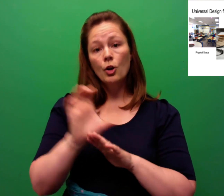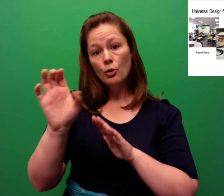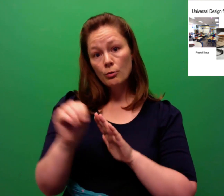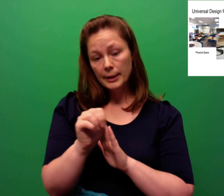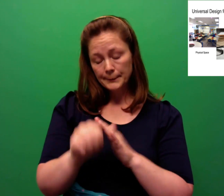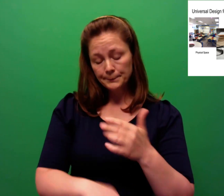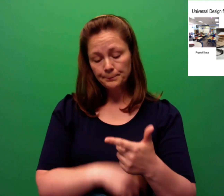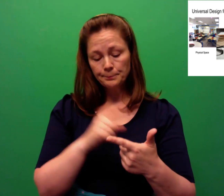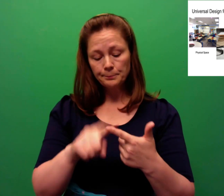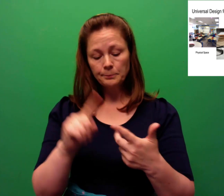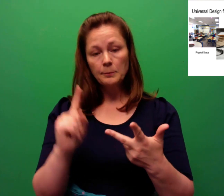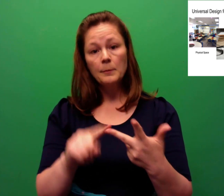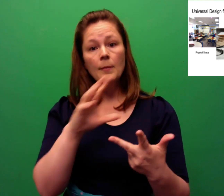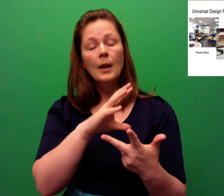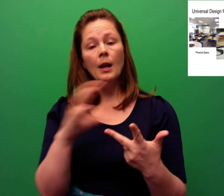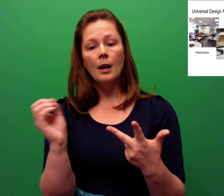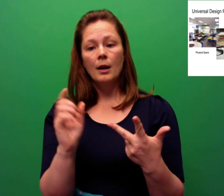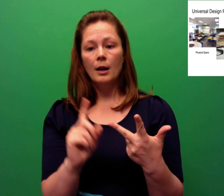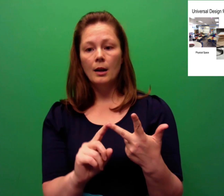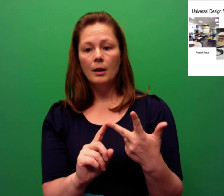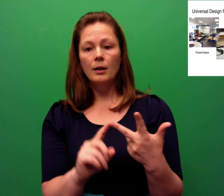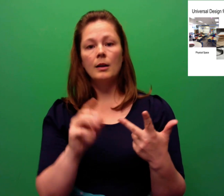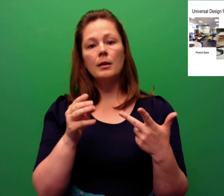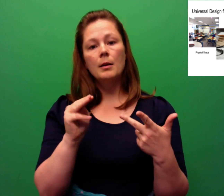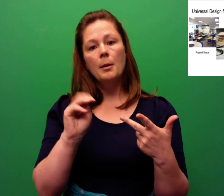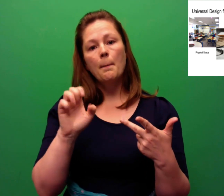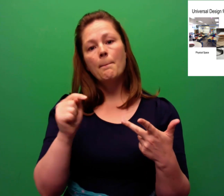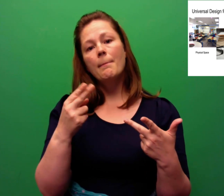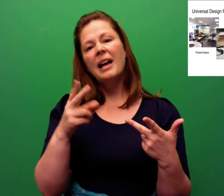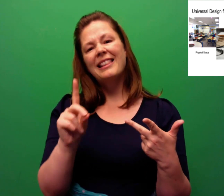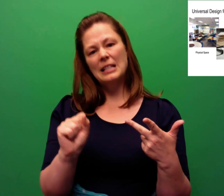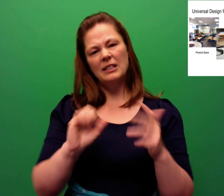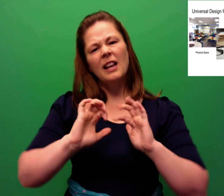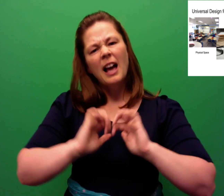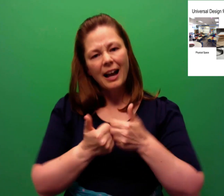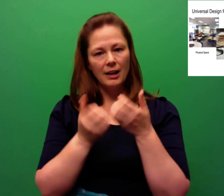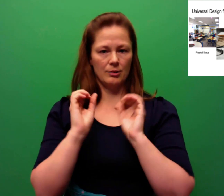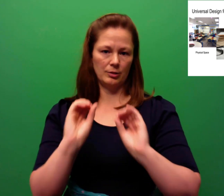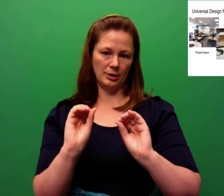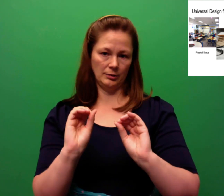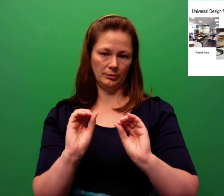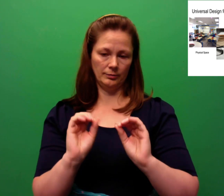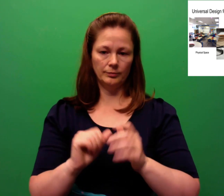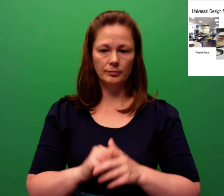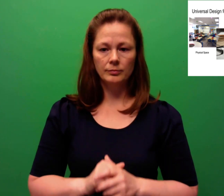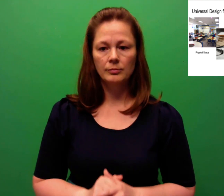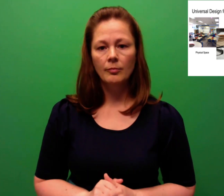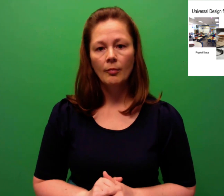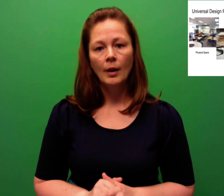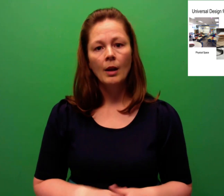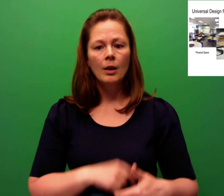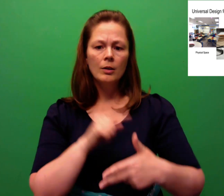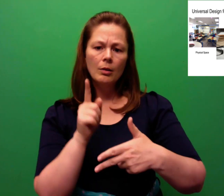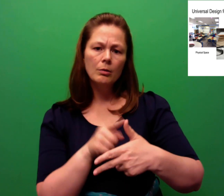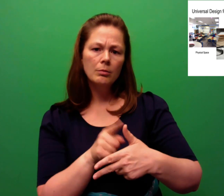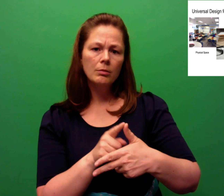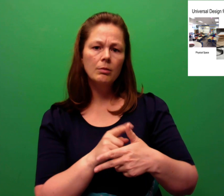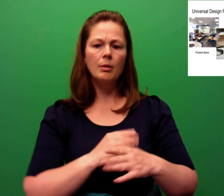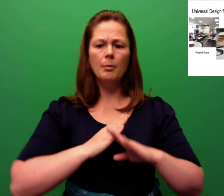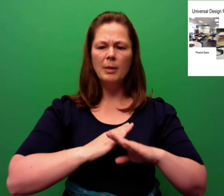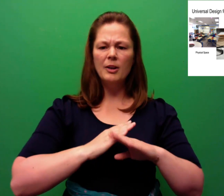up, the curriculum being taught and the methods used to teach the curriculum.